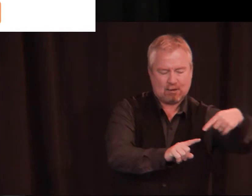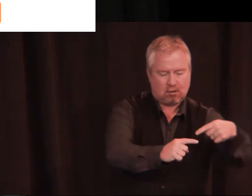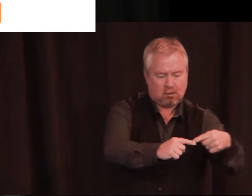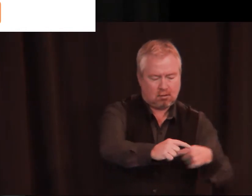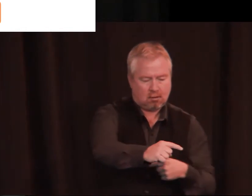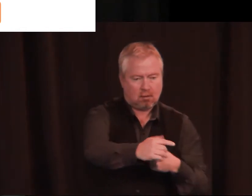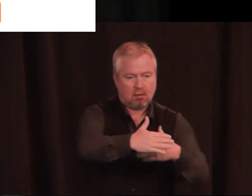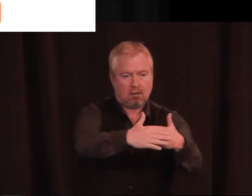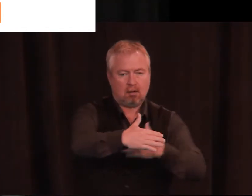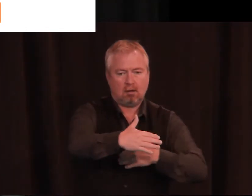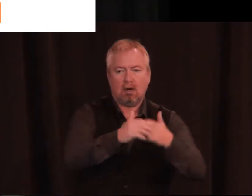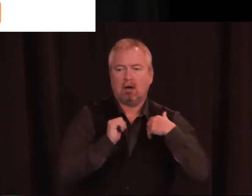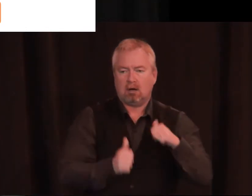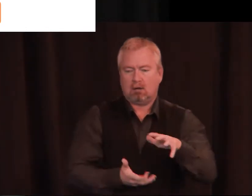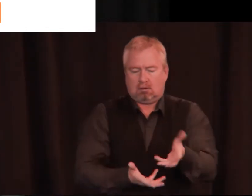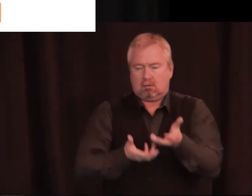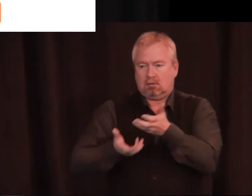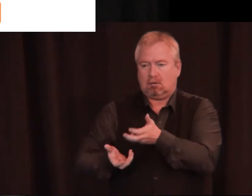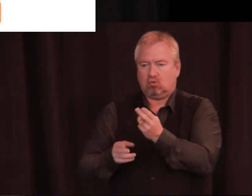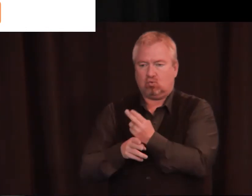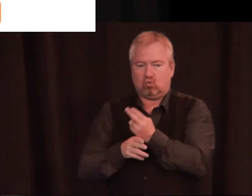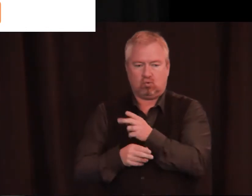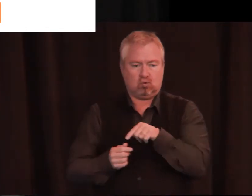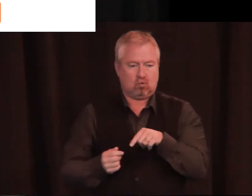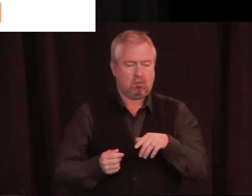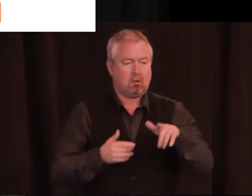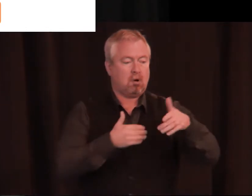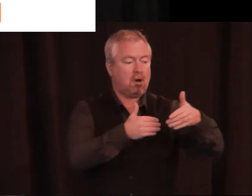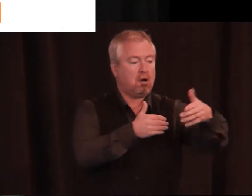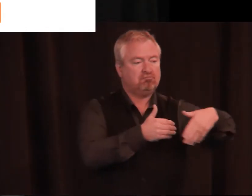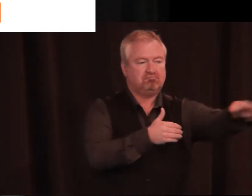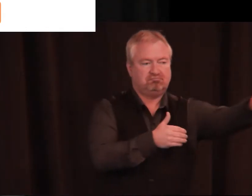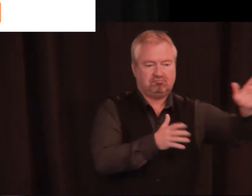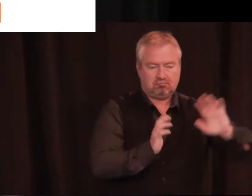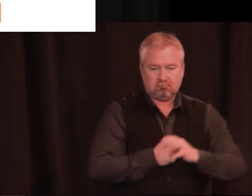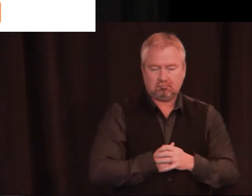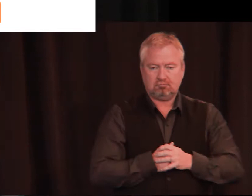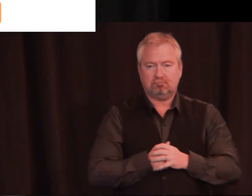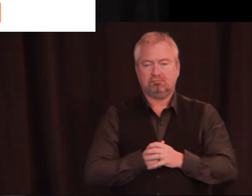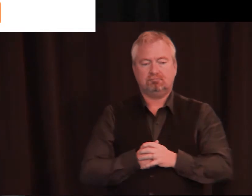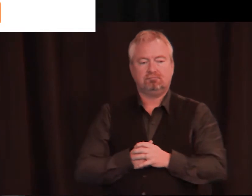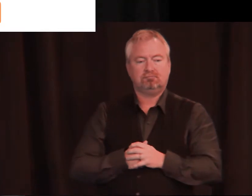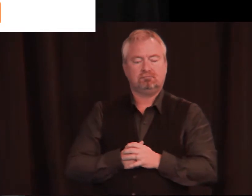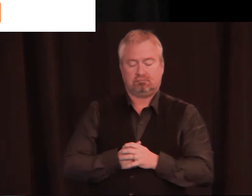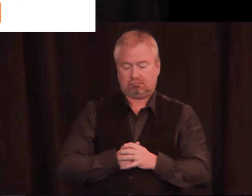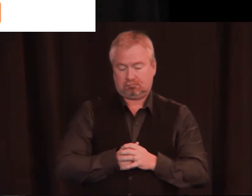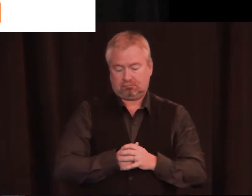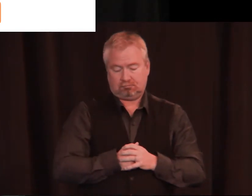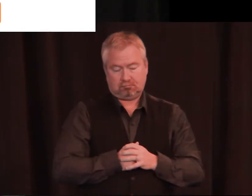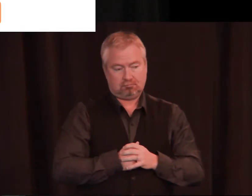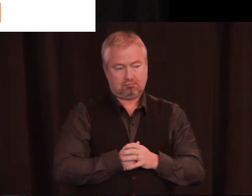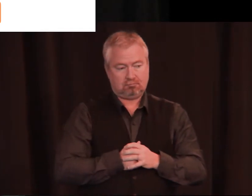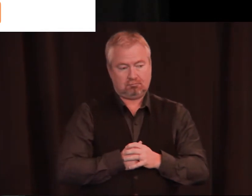So keep that in mind as we're talking about the data. Okay.